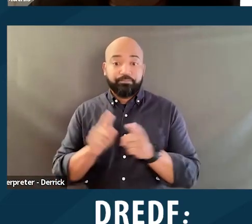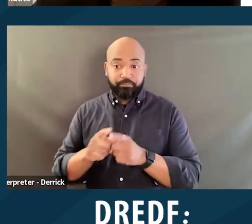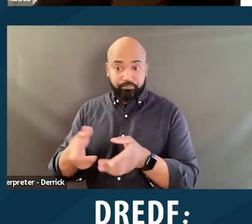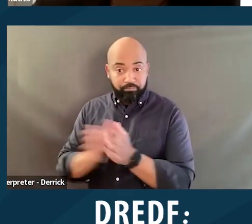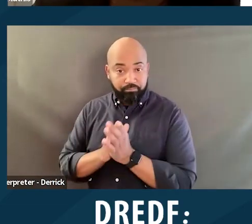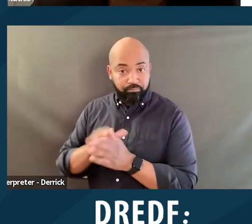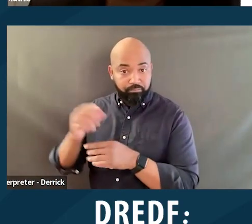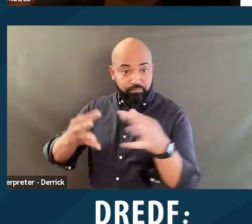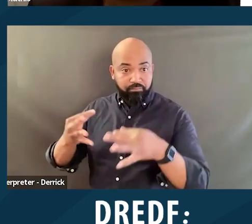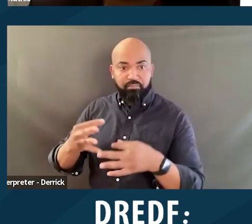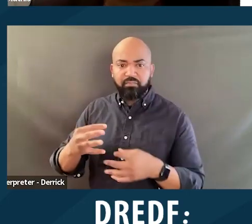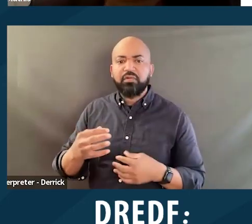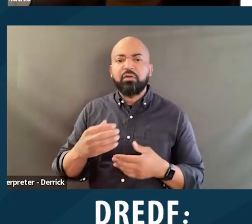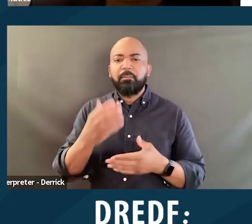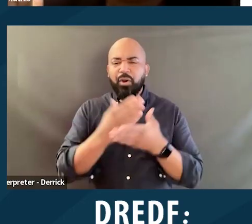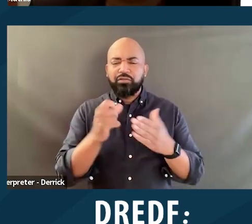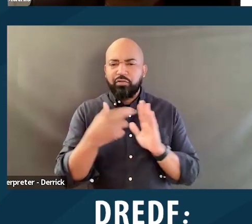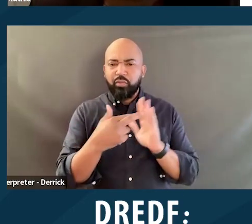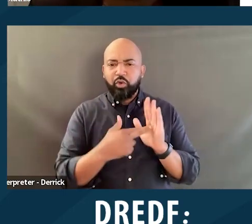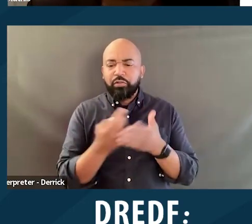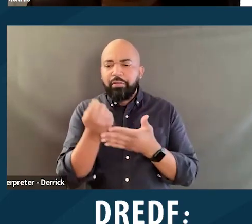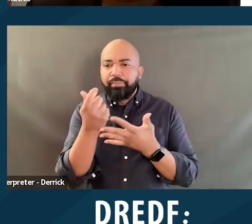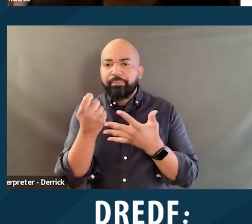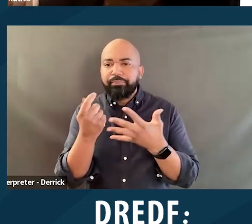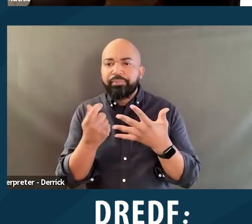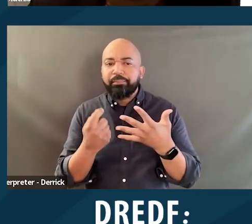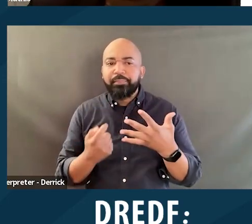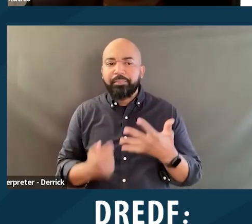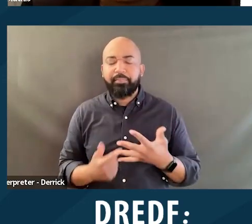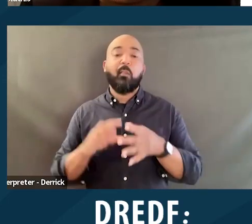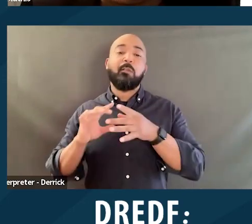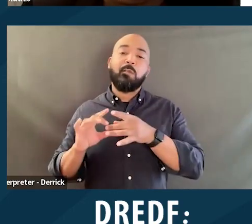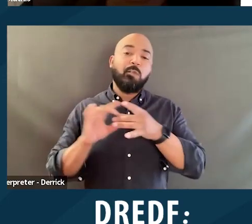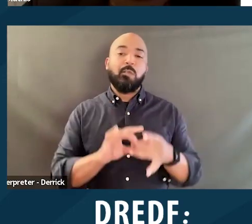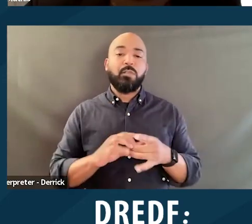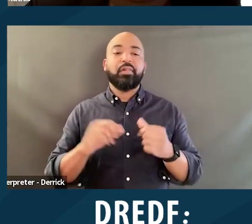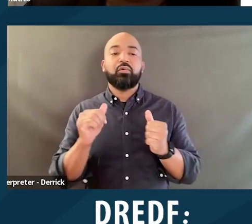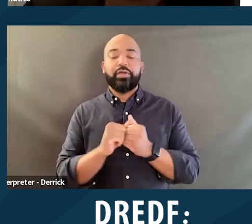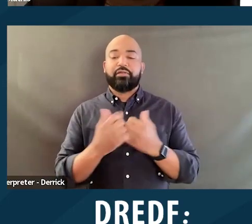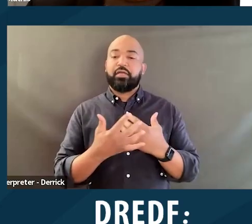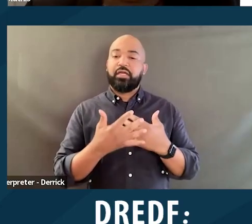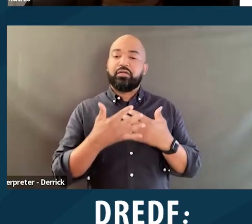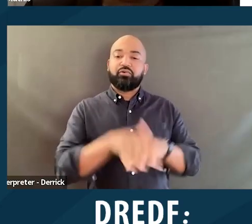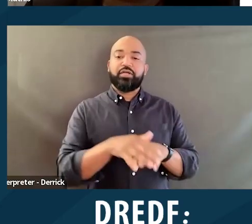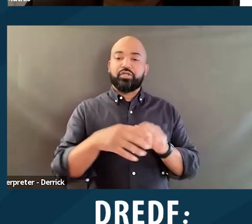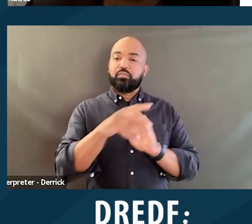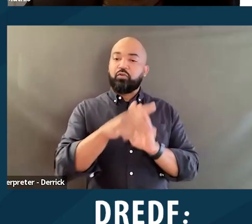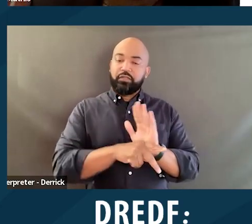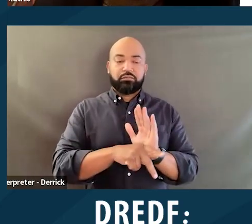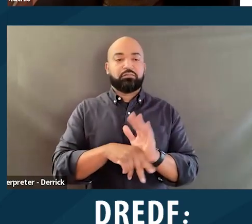the entire rule. And then they're also asking for the Court to take away pieces of the rule